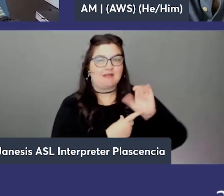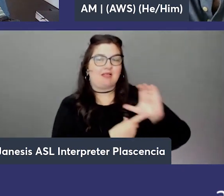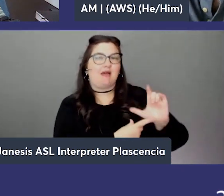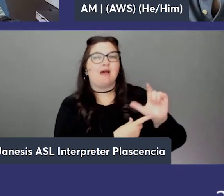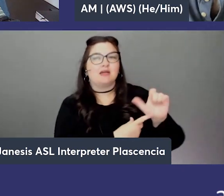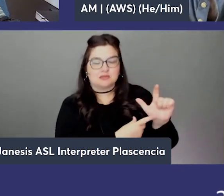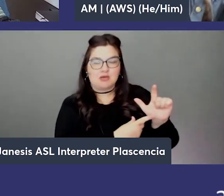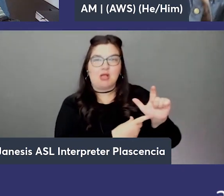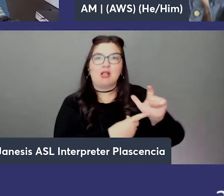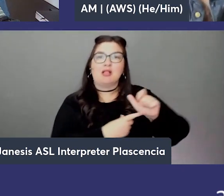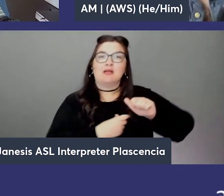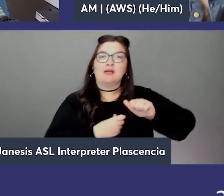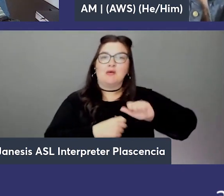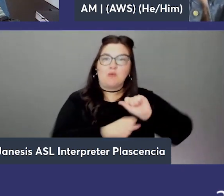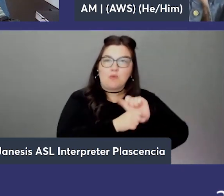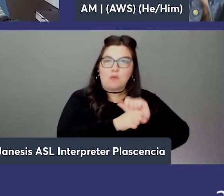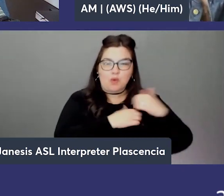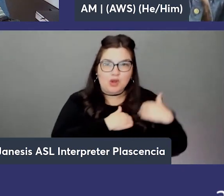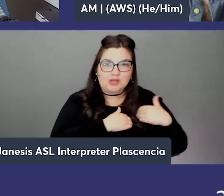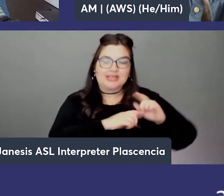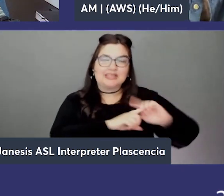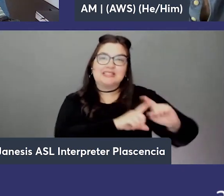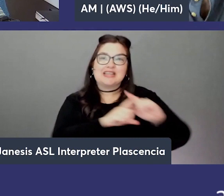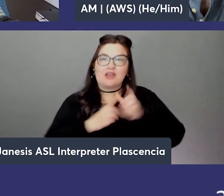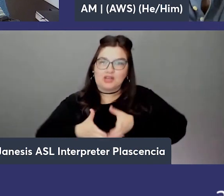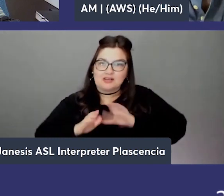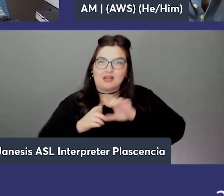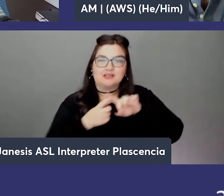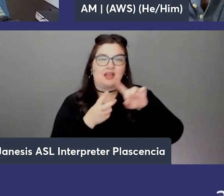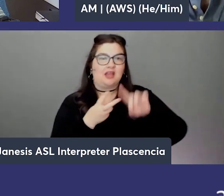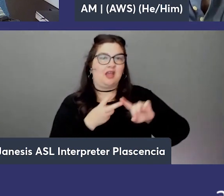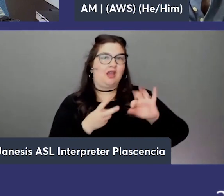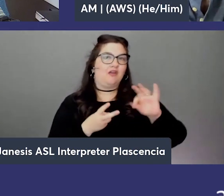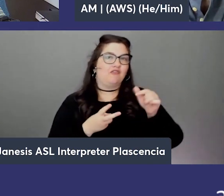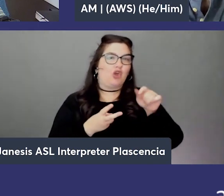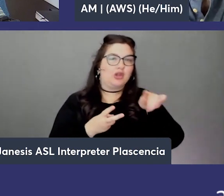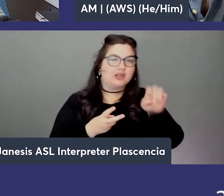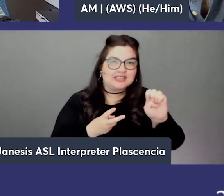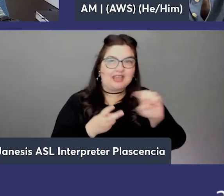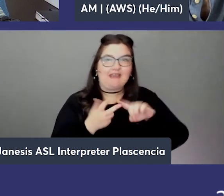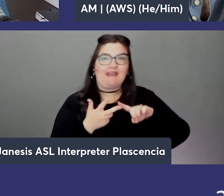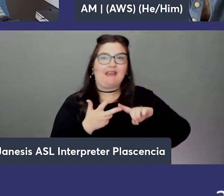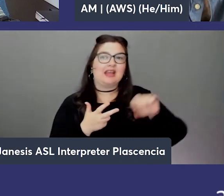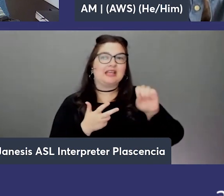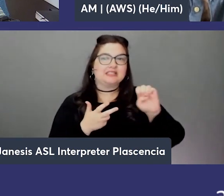Like different containers, Fargate, ECS, we're gonna do soon Kubernetes.